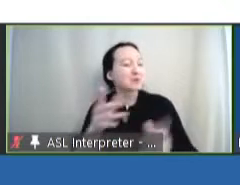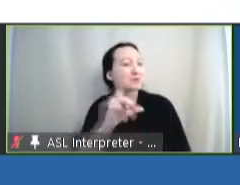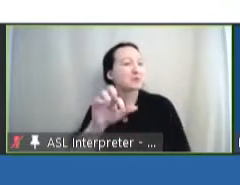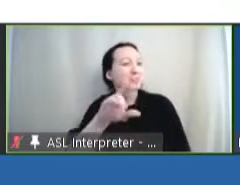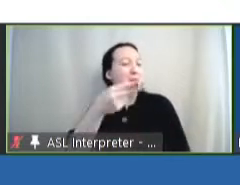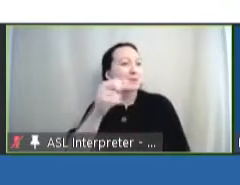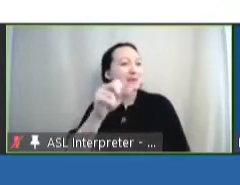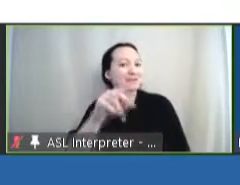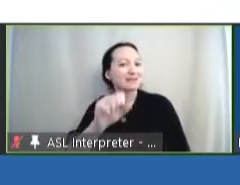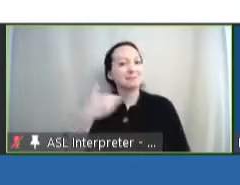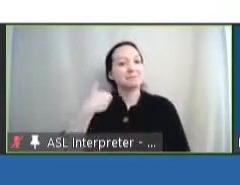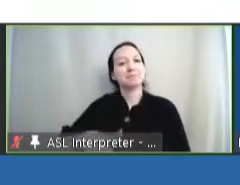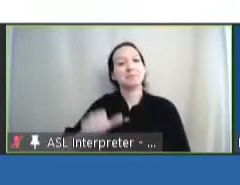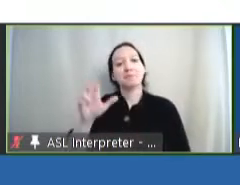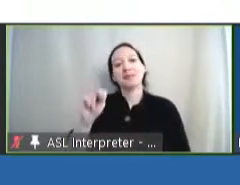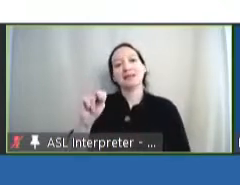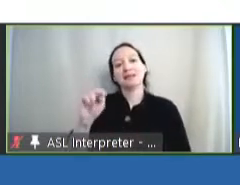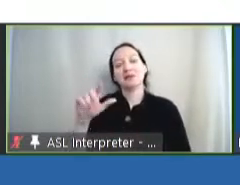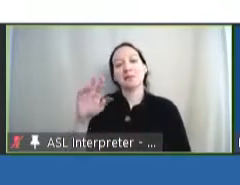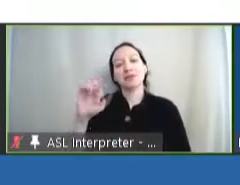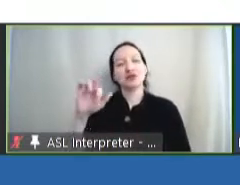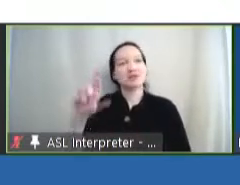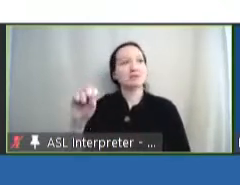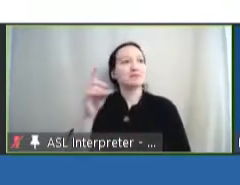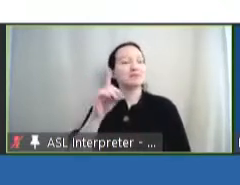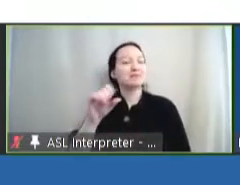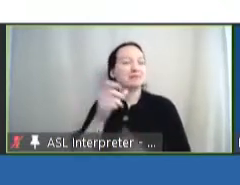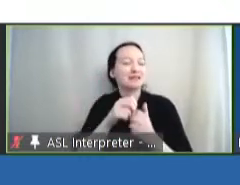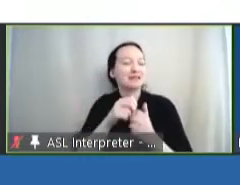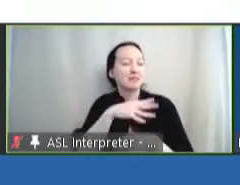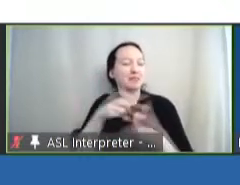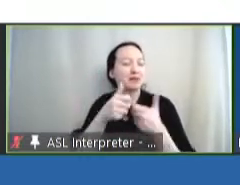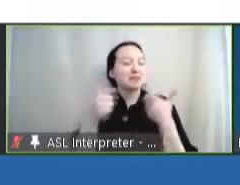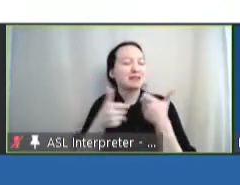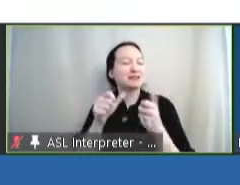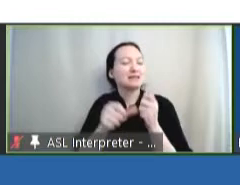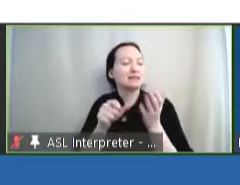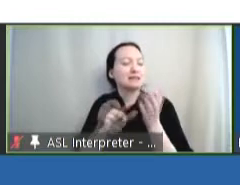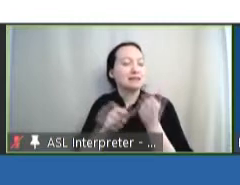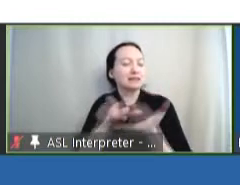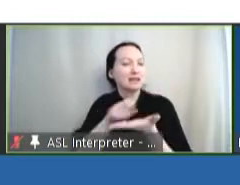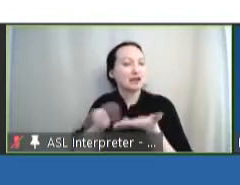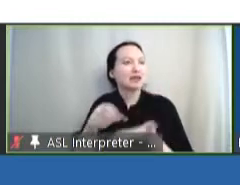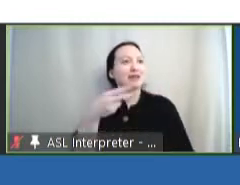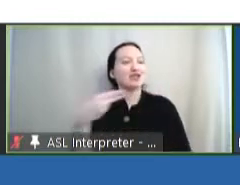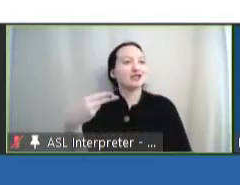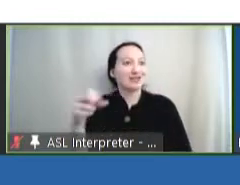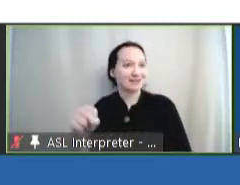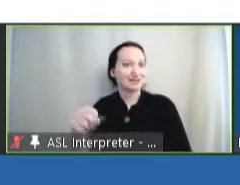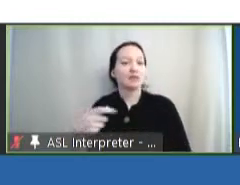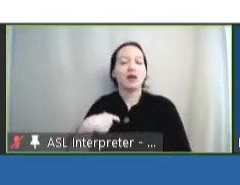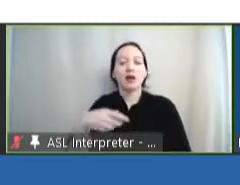I'm Ben Sommers. I'm the Deputy Assistant Secretary in the Office of Planning and Evaluation at HHS. And I'm going to turn it over in a